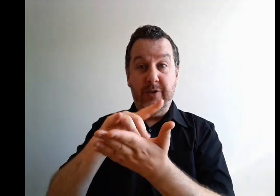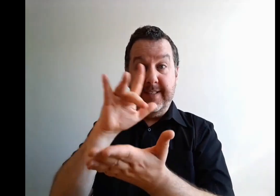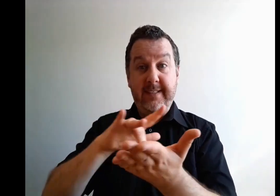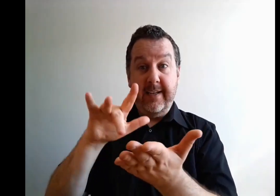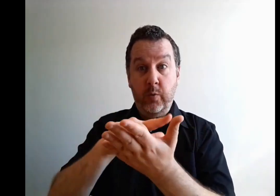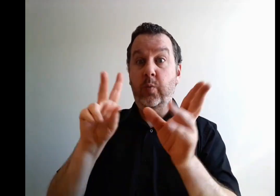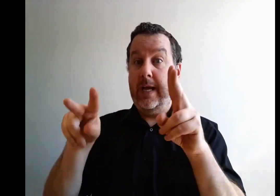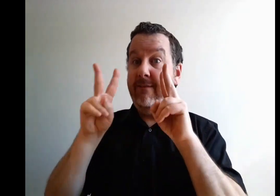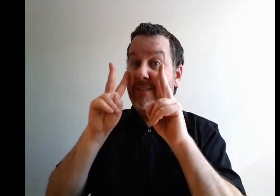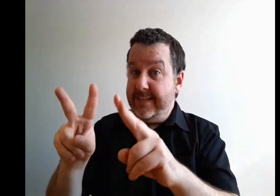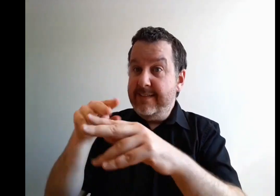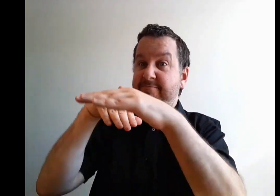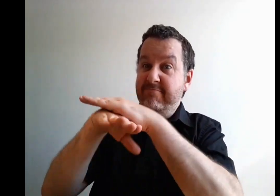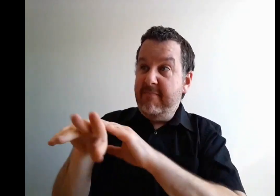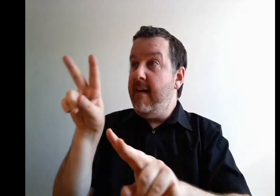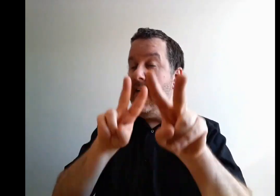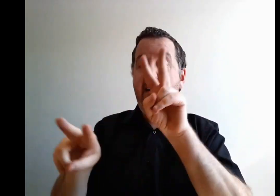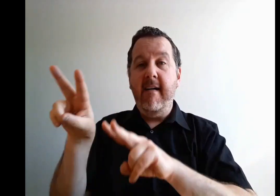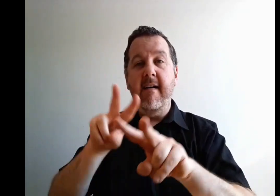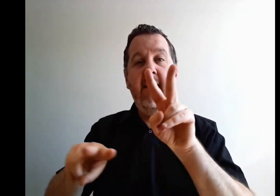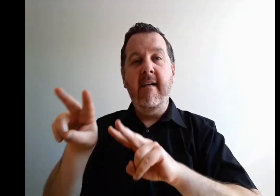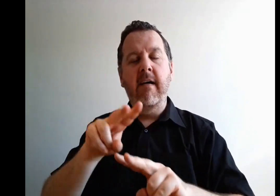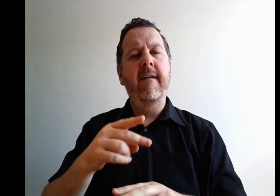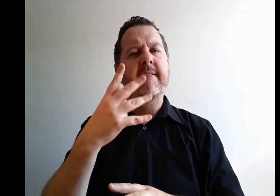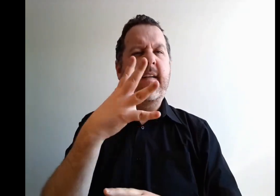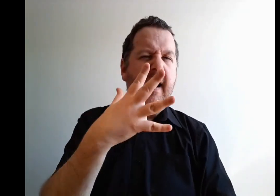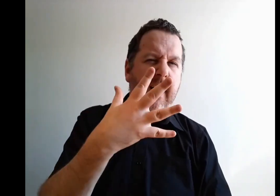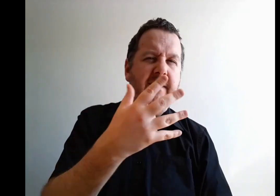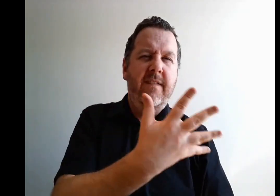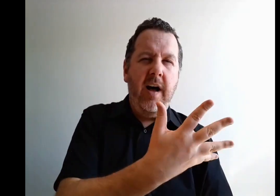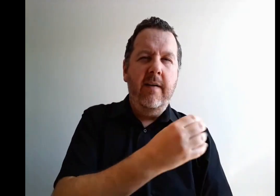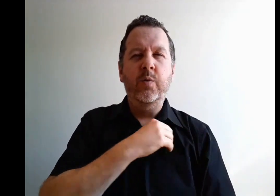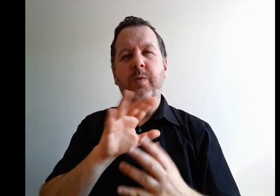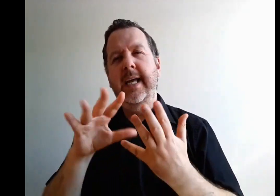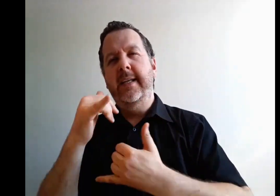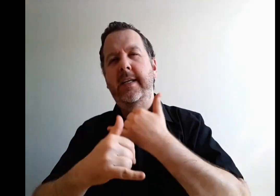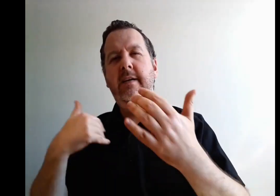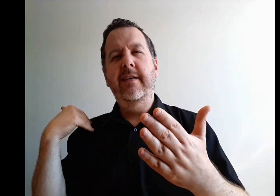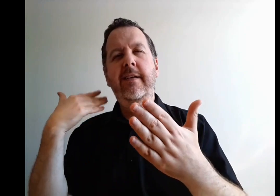And it's great to see in the last five or ten years, there's more historical work